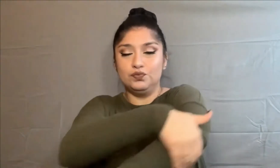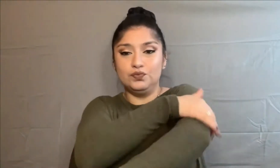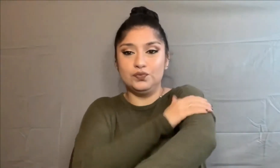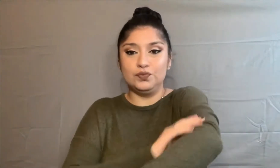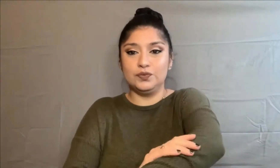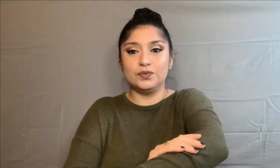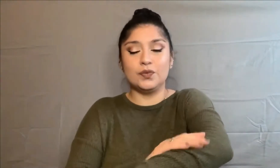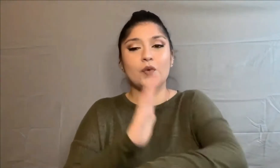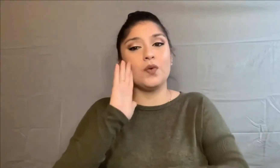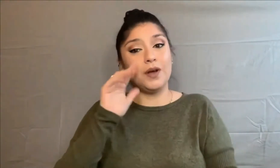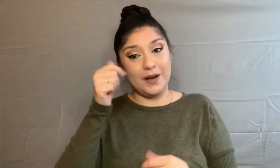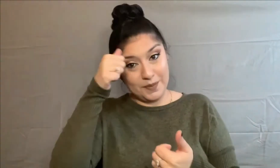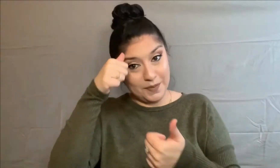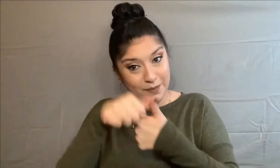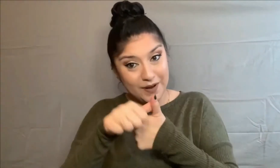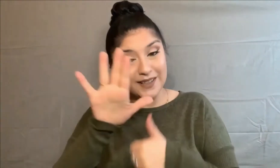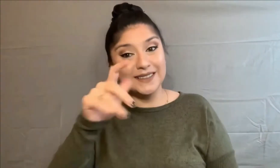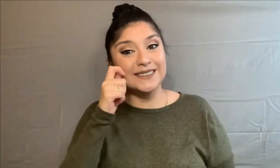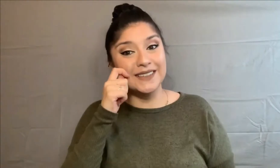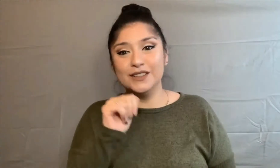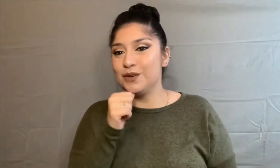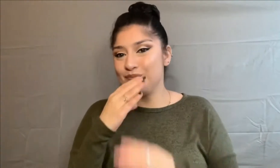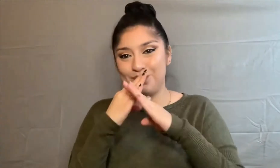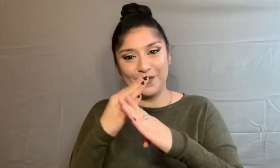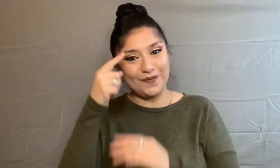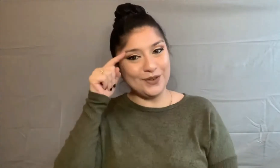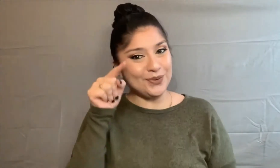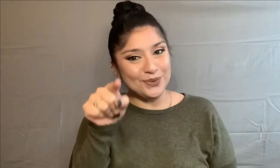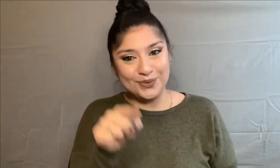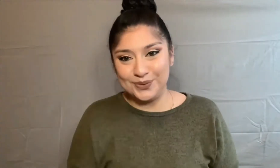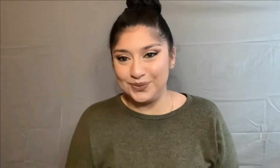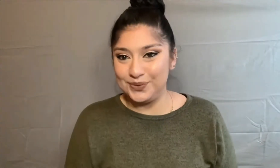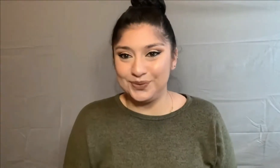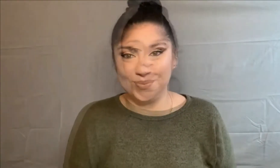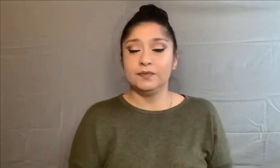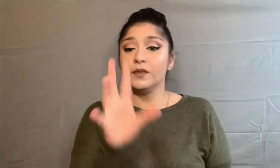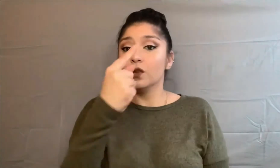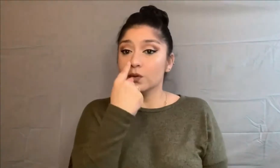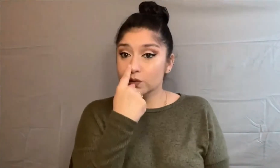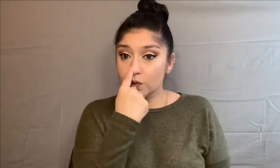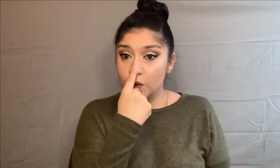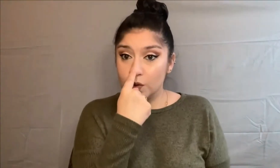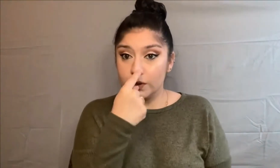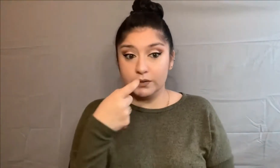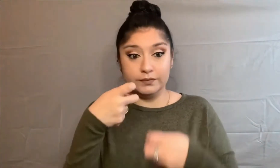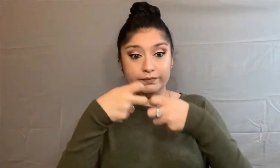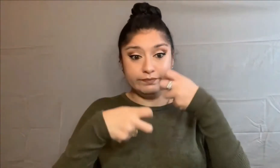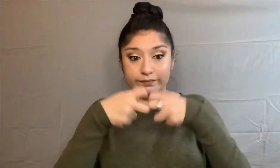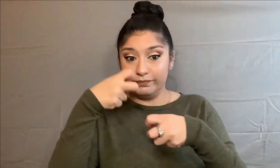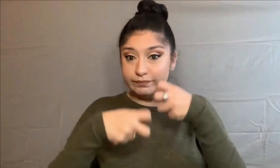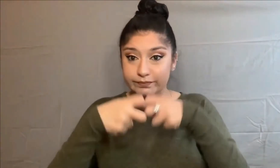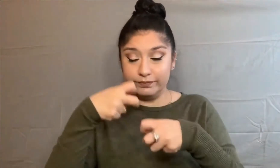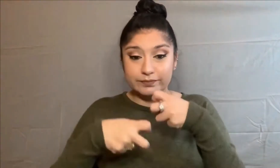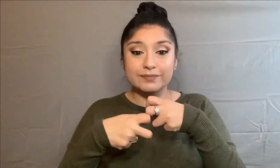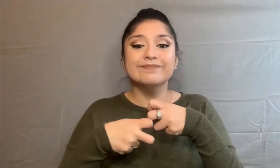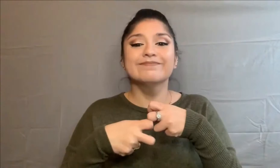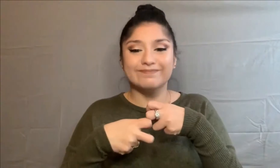It is important to remember, your skin does not fully protect you from exposure to the sun. Nasal problems can be common at this stage.